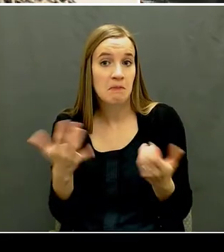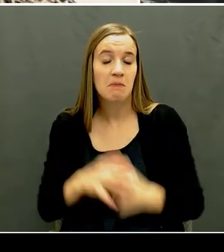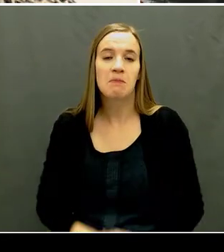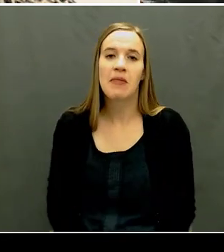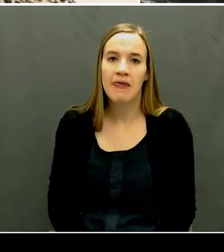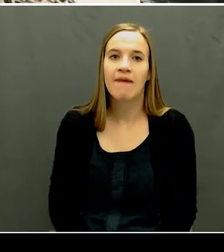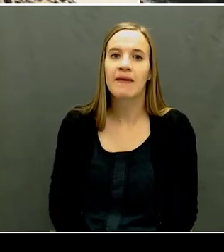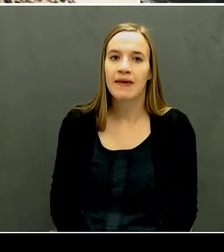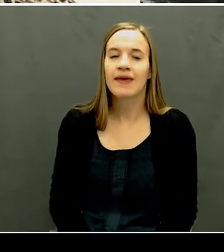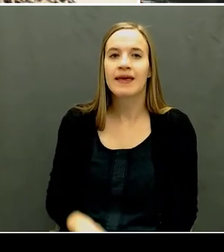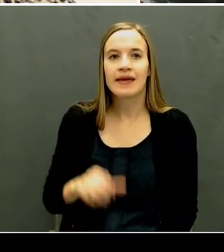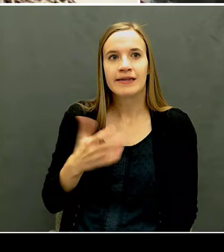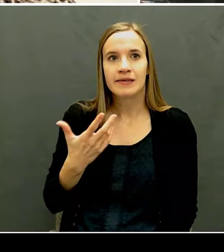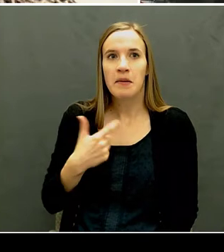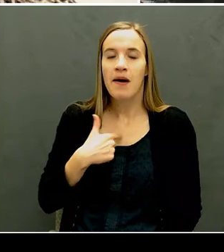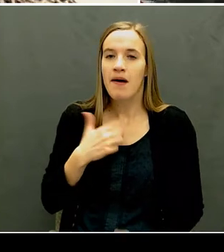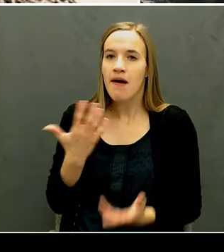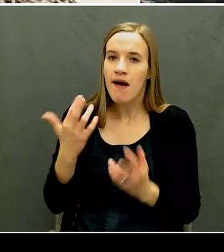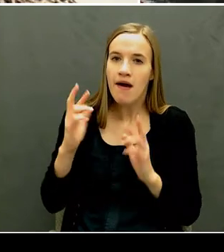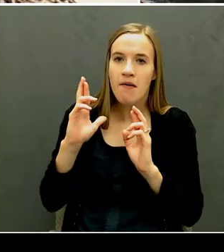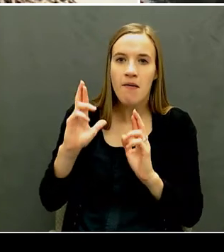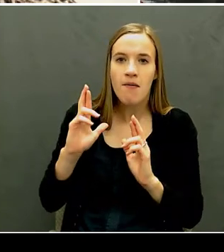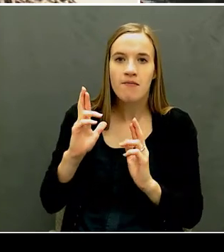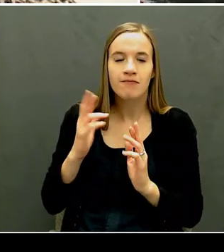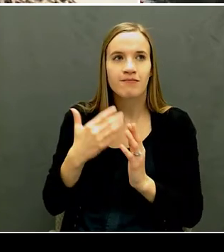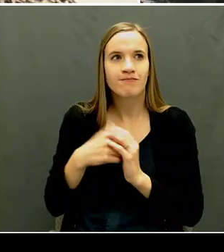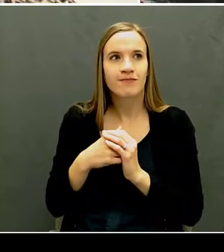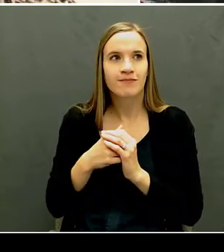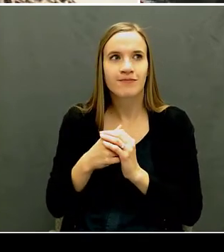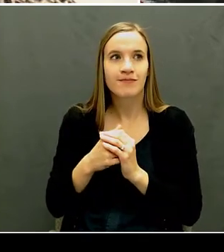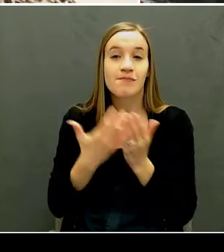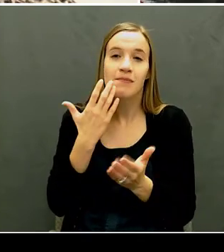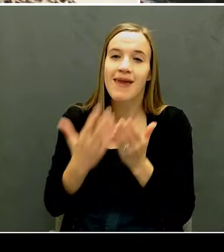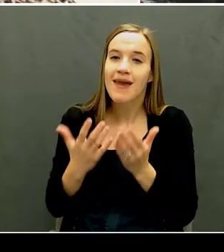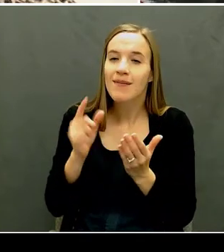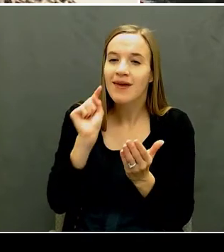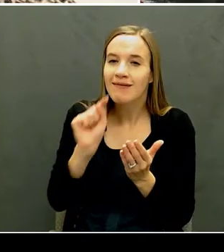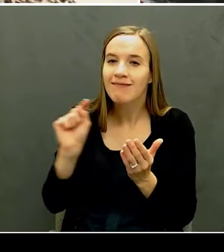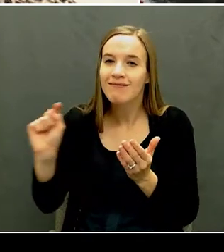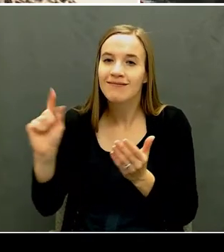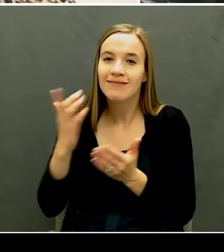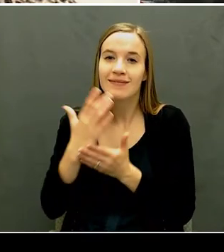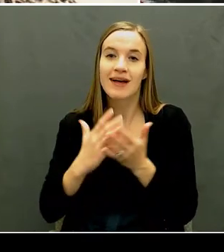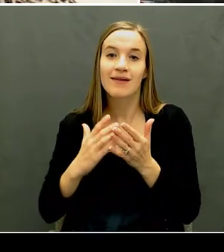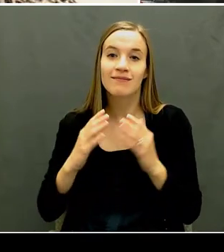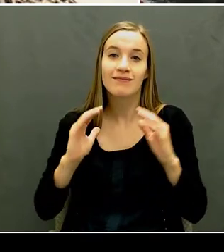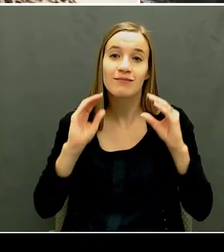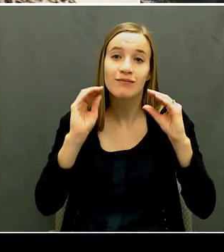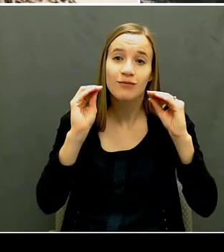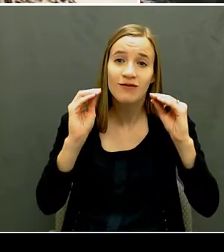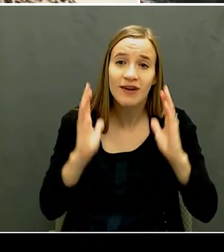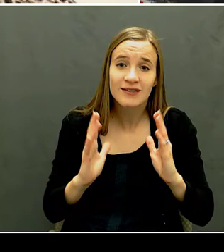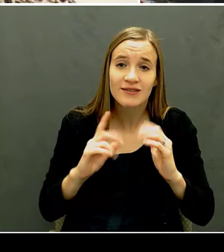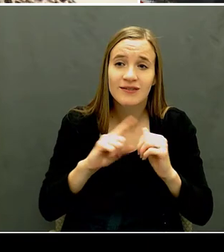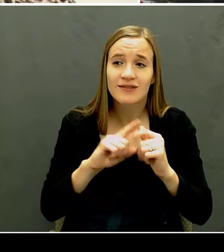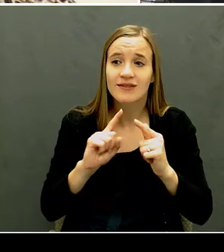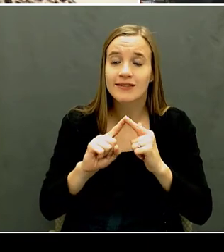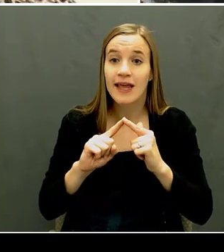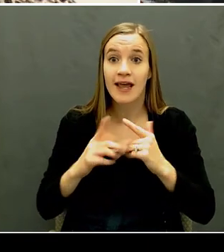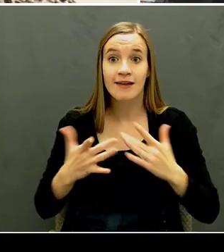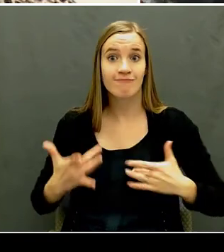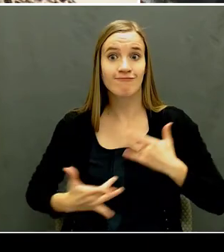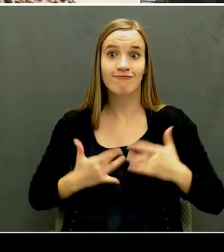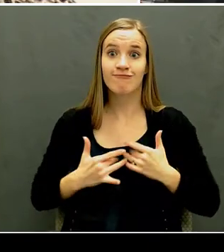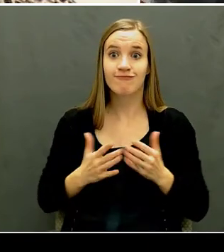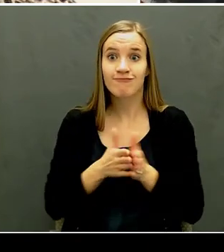couple professors, and a couple really energetic interns, though, I think we'll look at the fact